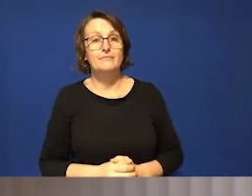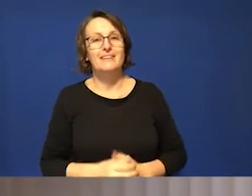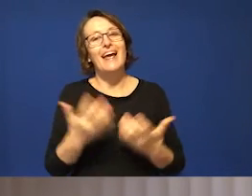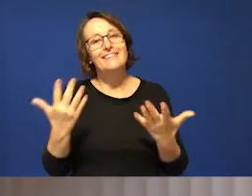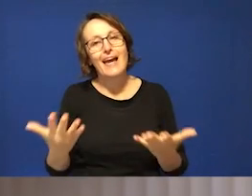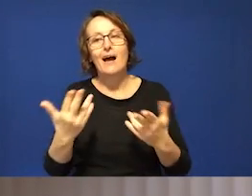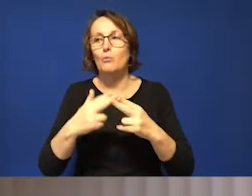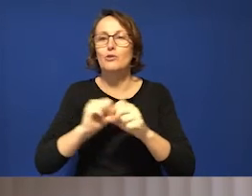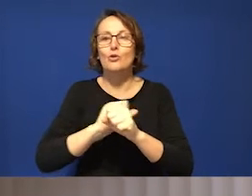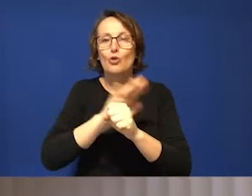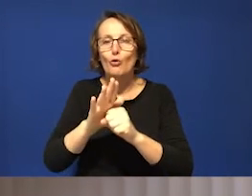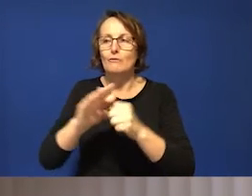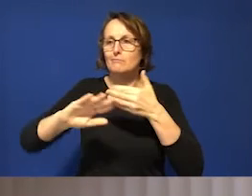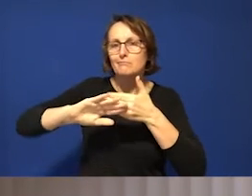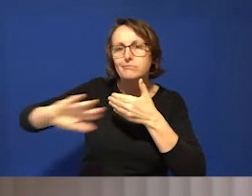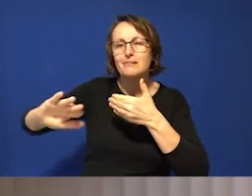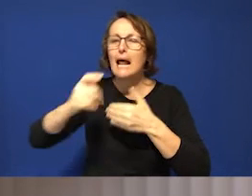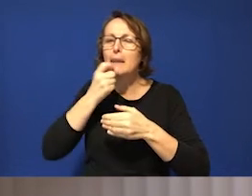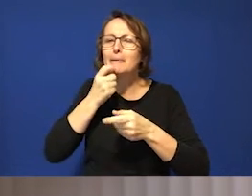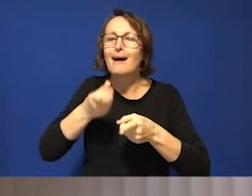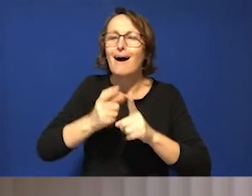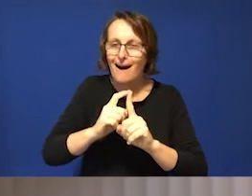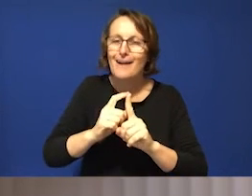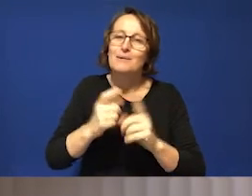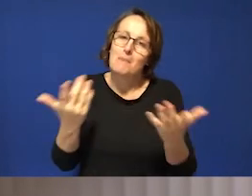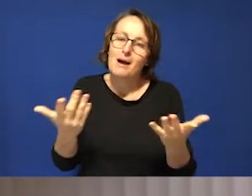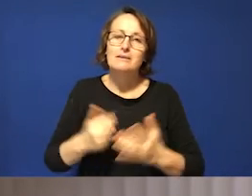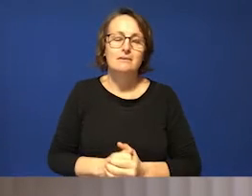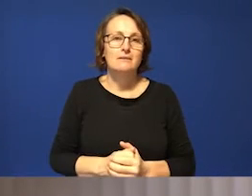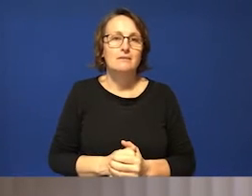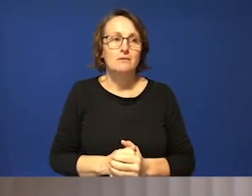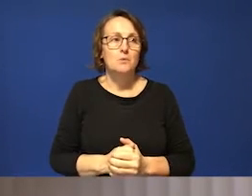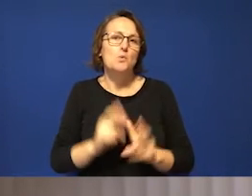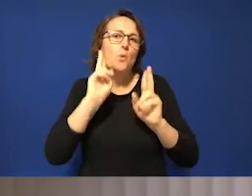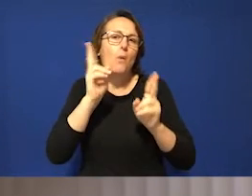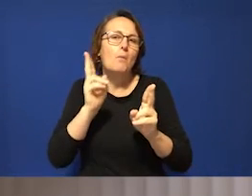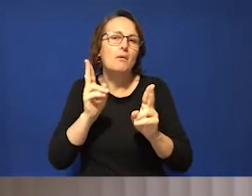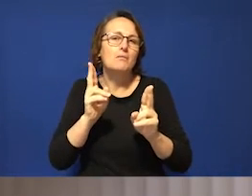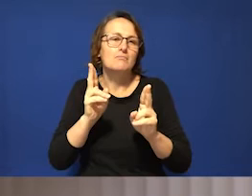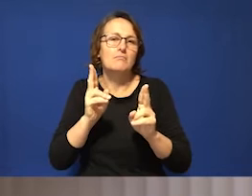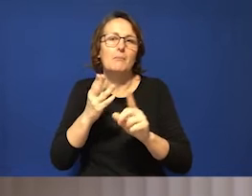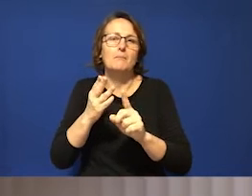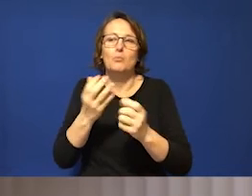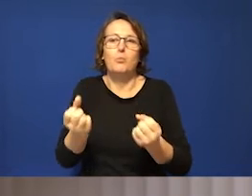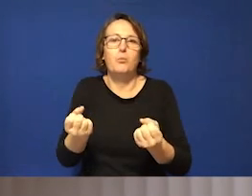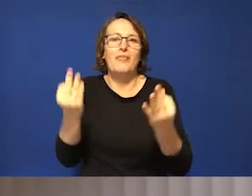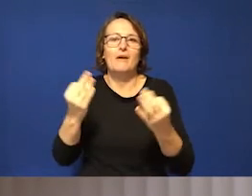when you have to keep some distancing and so on. So that limits things, but under normal circumstances, that's another change where we see a lot more